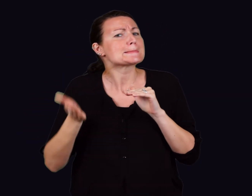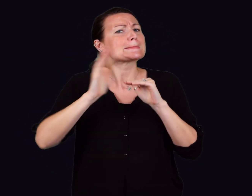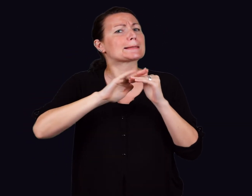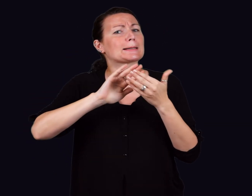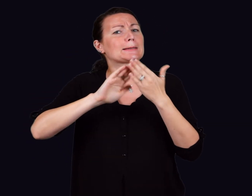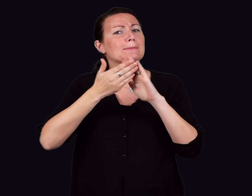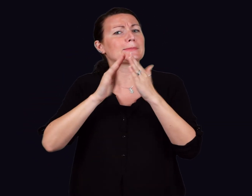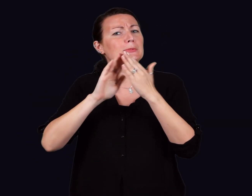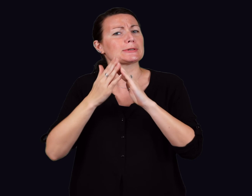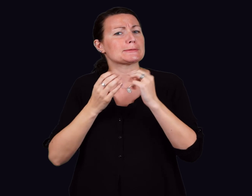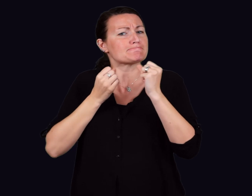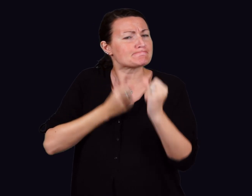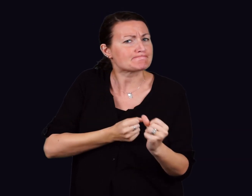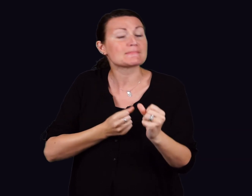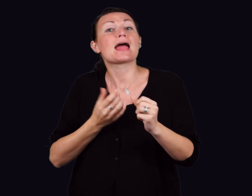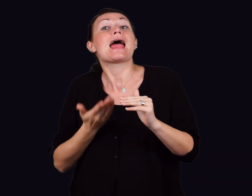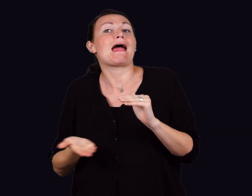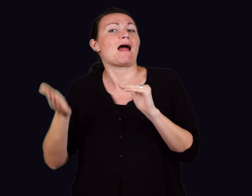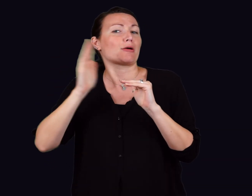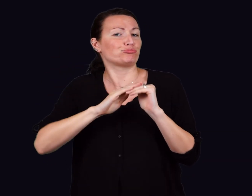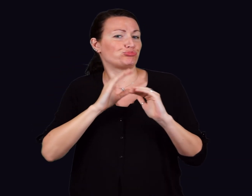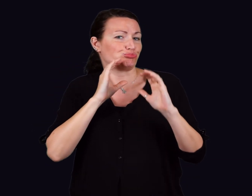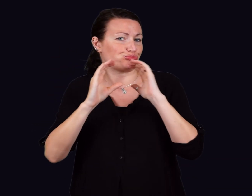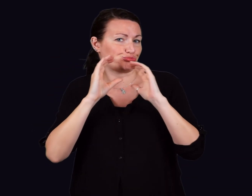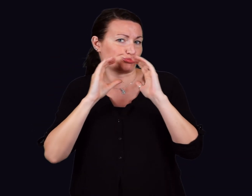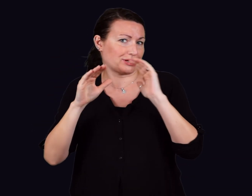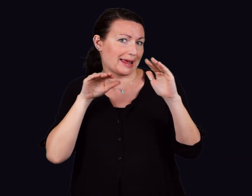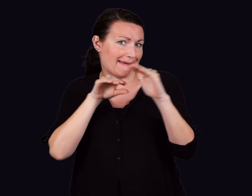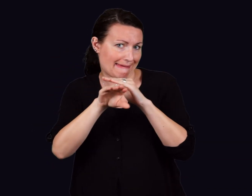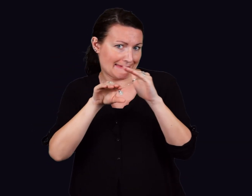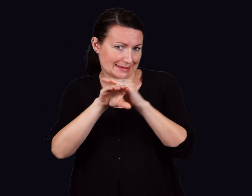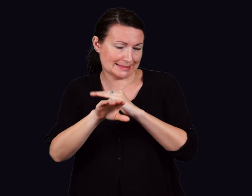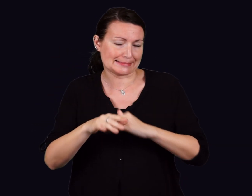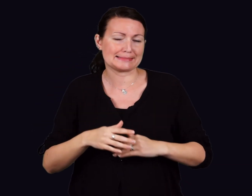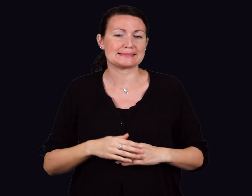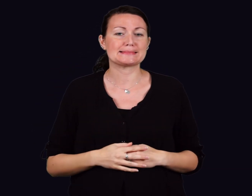build community strength, and increase communication access.